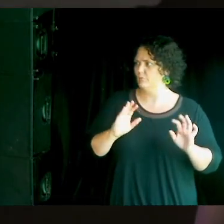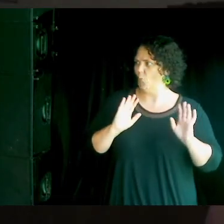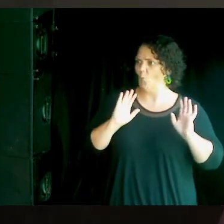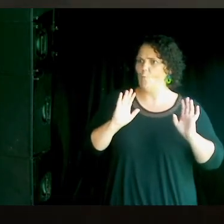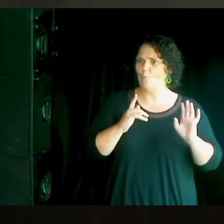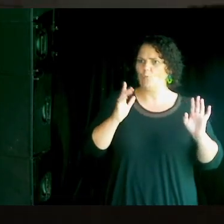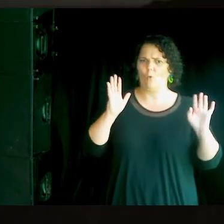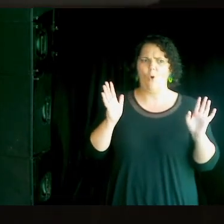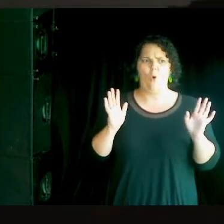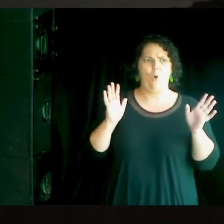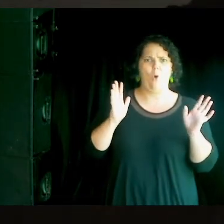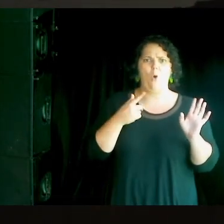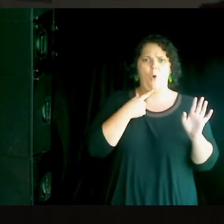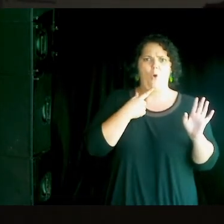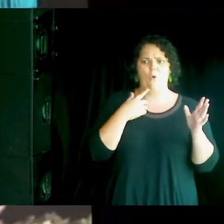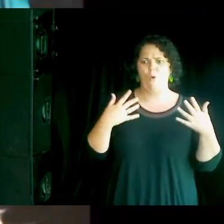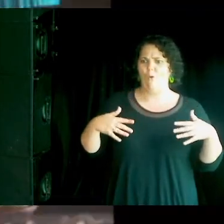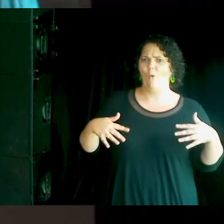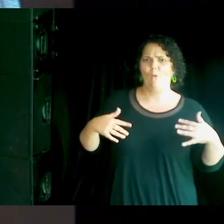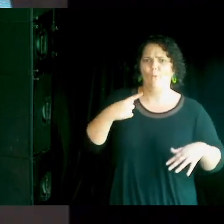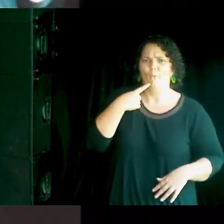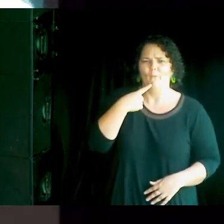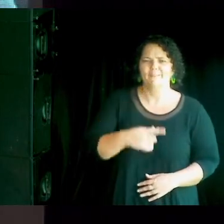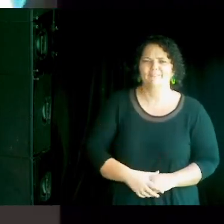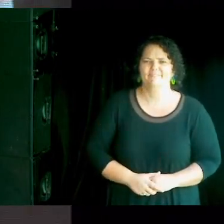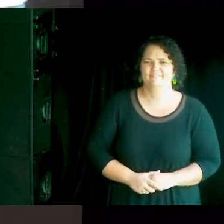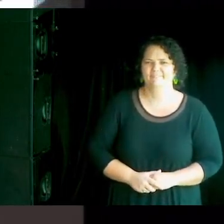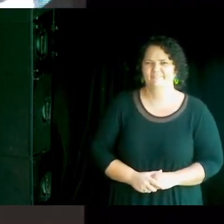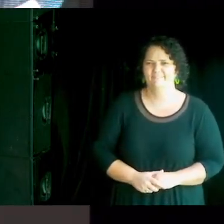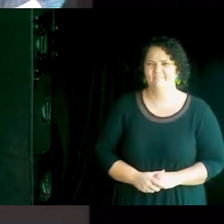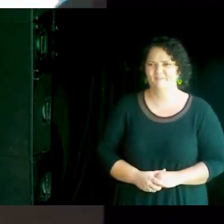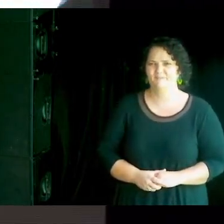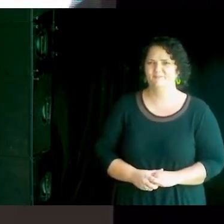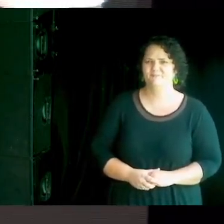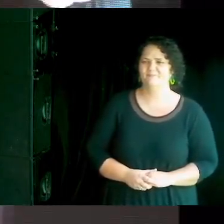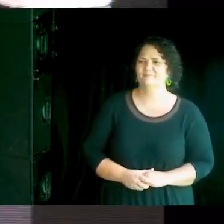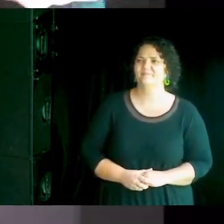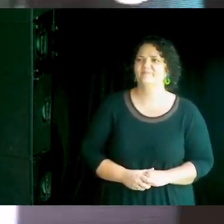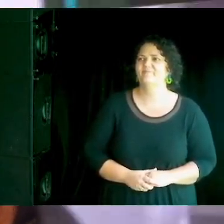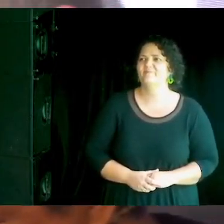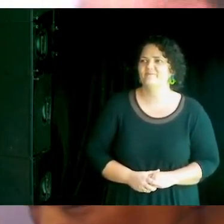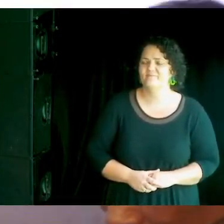it's so cool beautiful yeah it is I welcome everyone to have a taste I'm going to cut